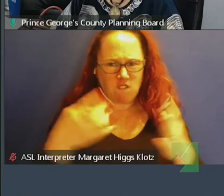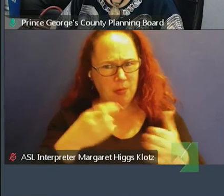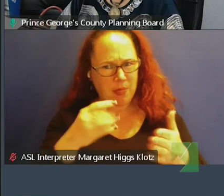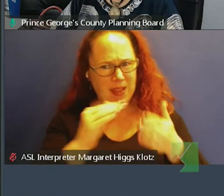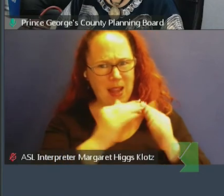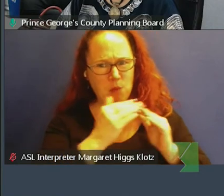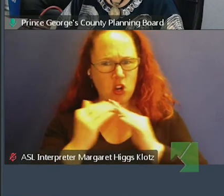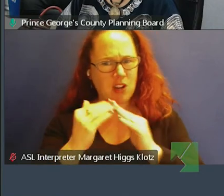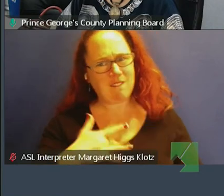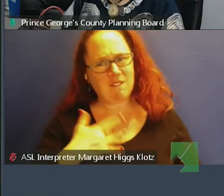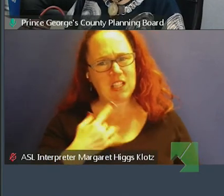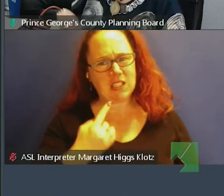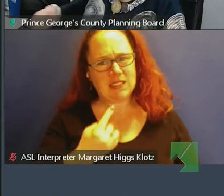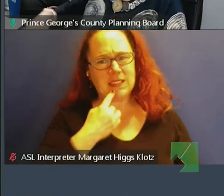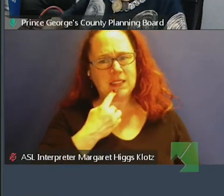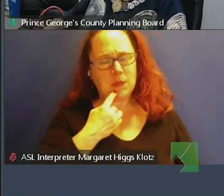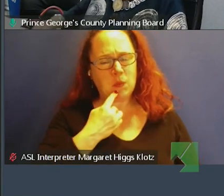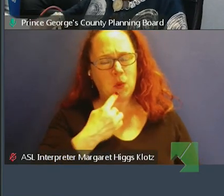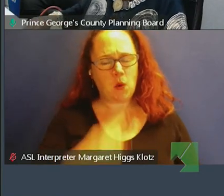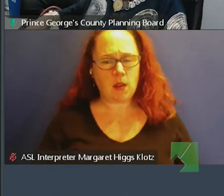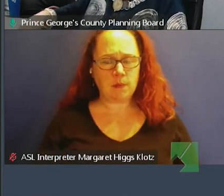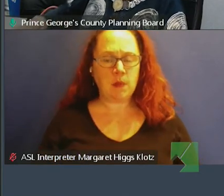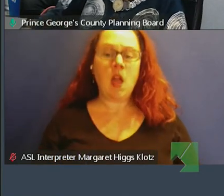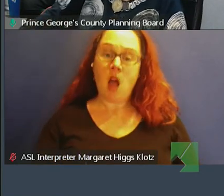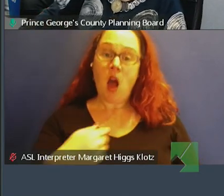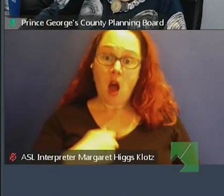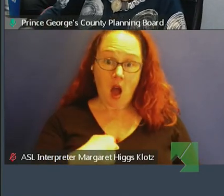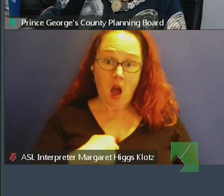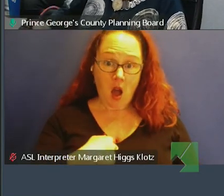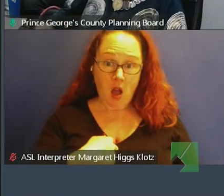I do not oppose County measures to combat homelessness. However,